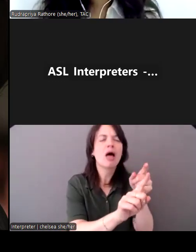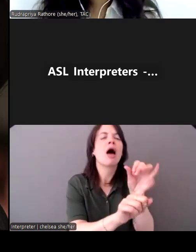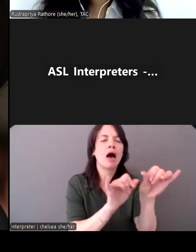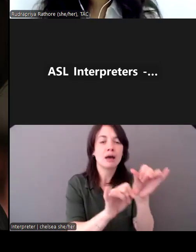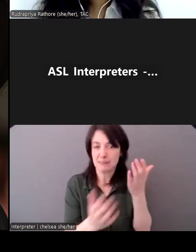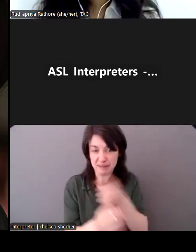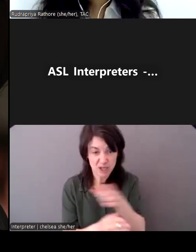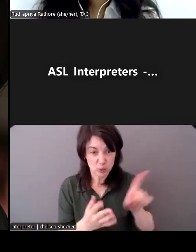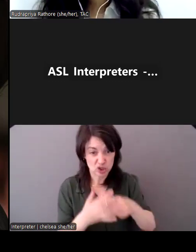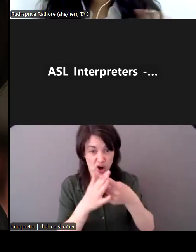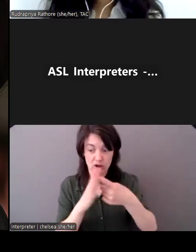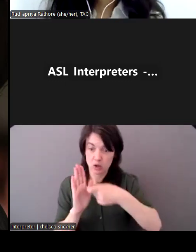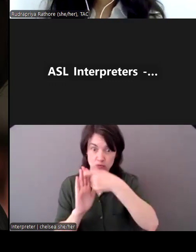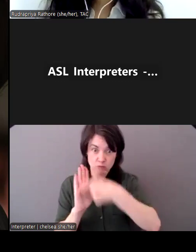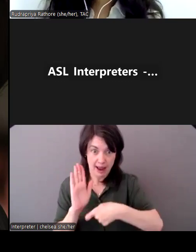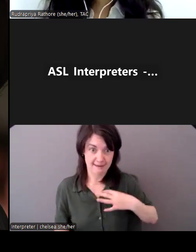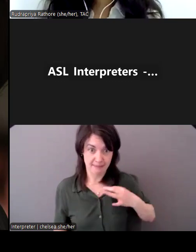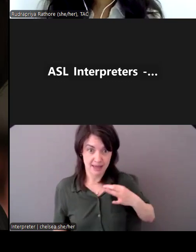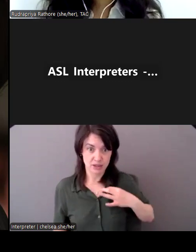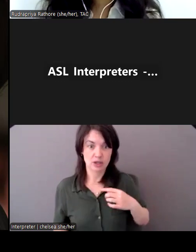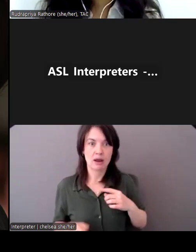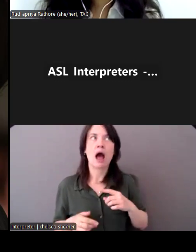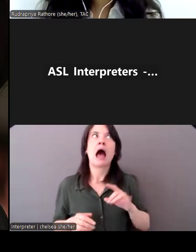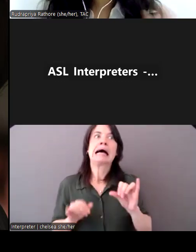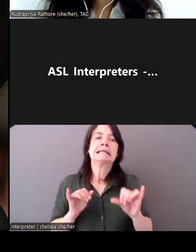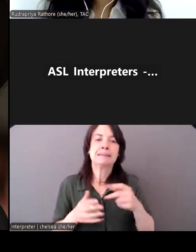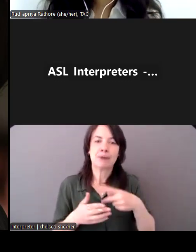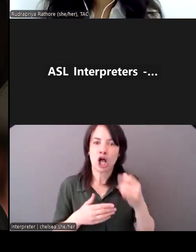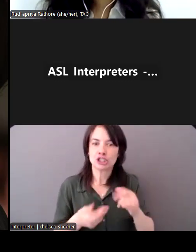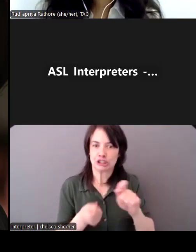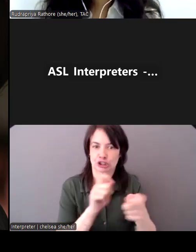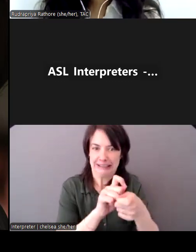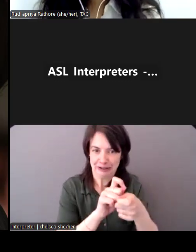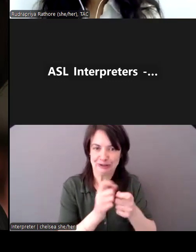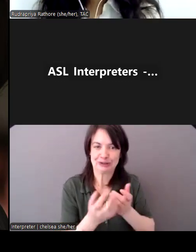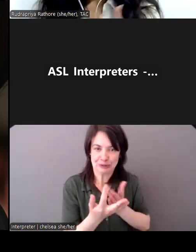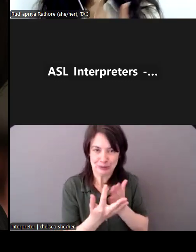for a while and you changed your project as you were going through the application you